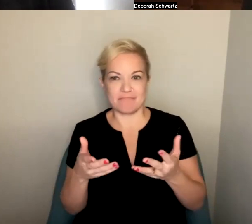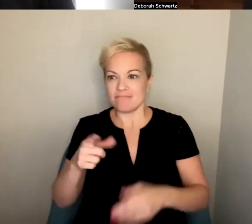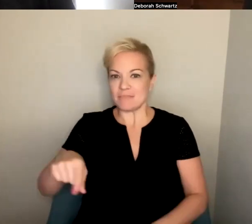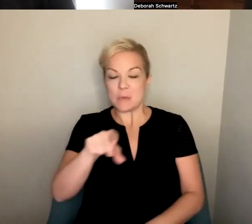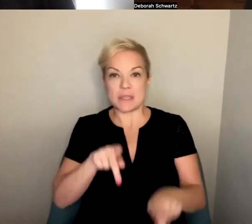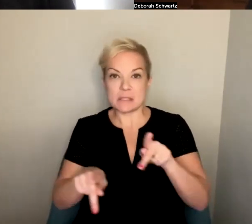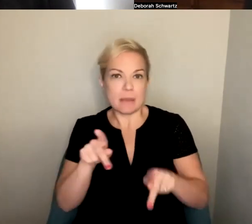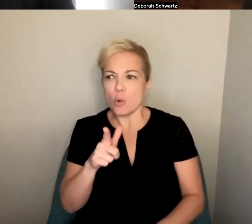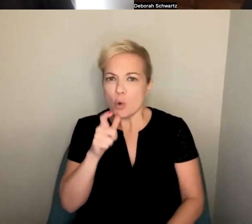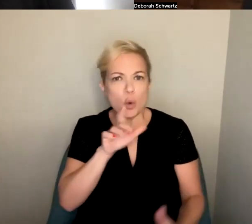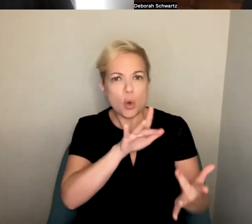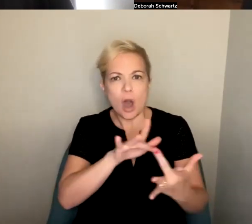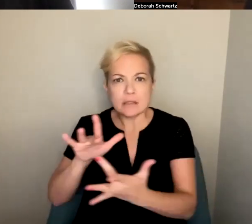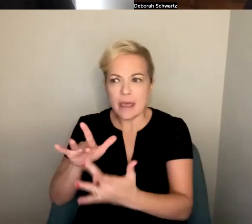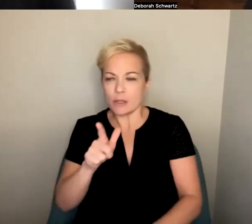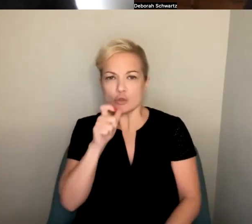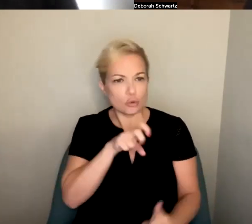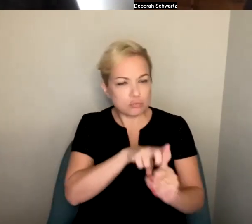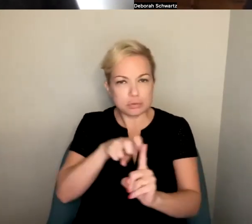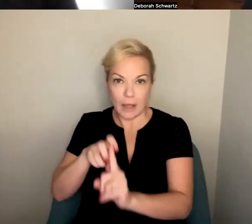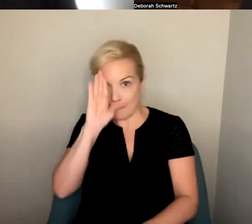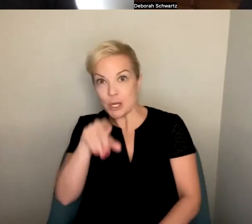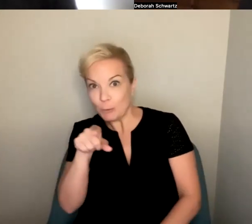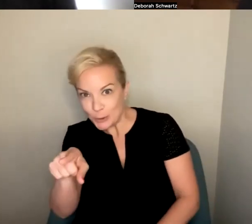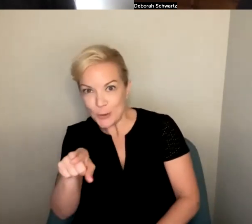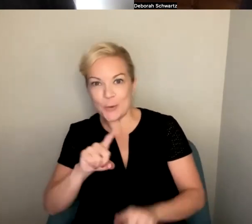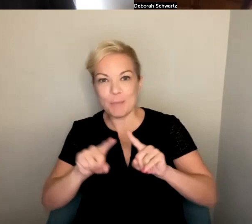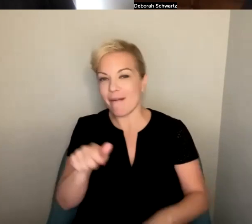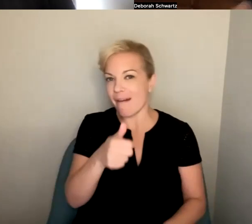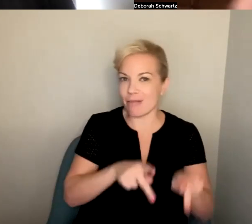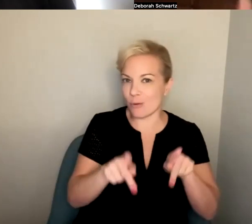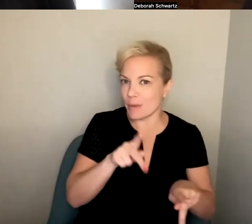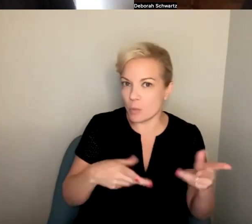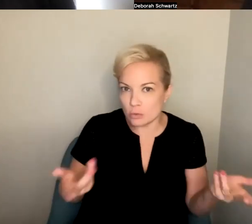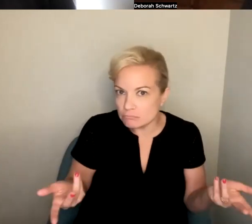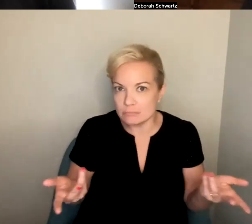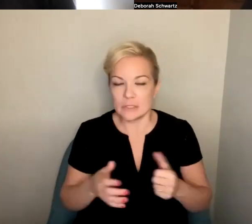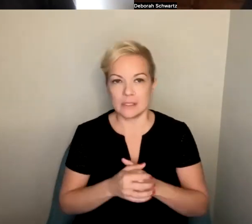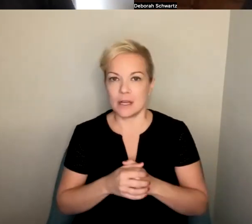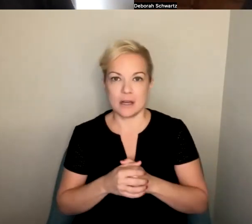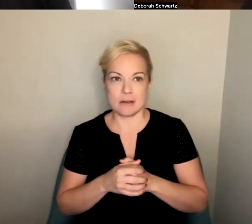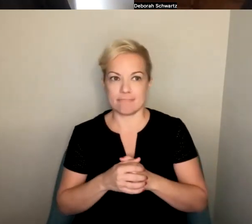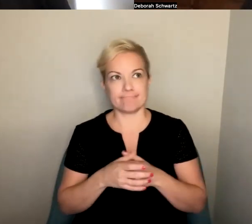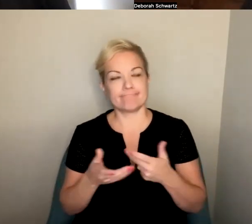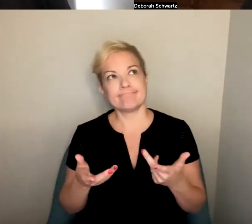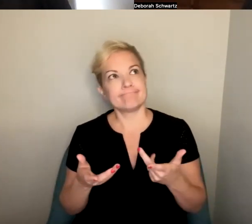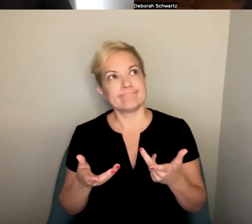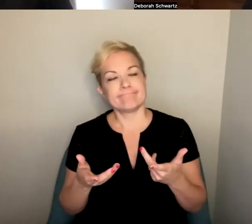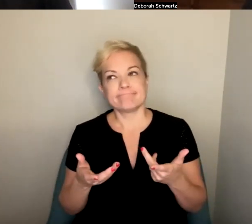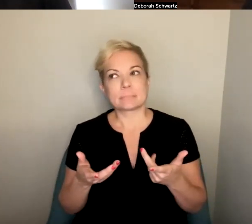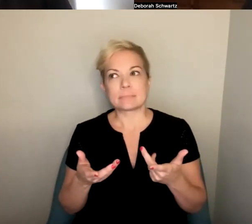yourself or in addition to yourself or, you know, are there, are there some models that, you know,